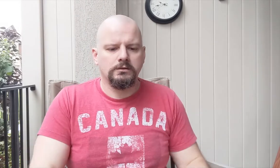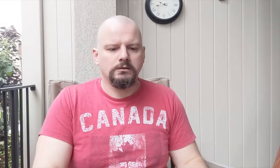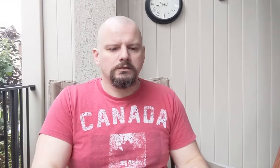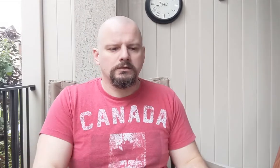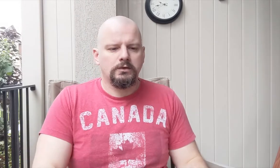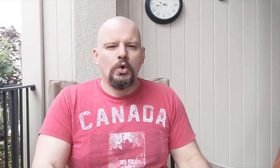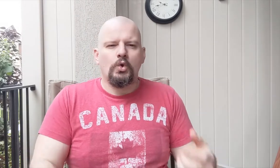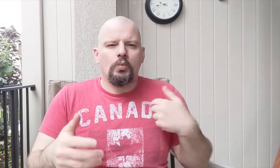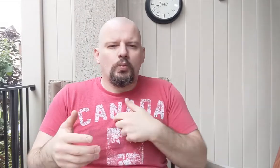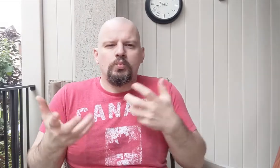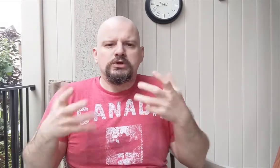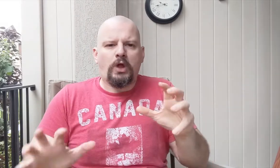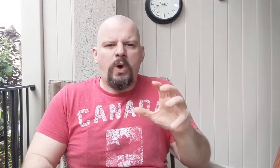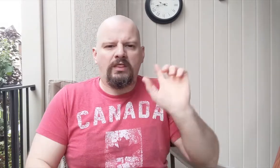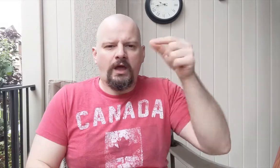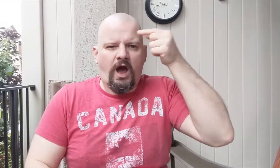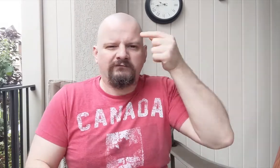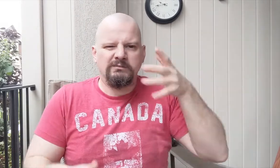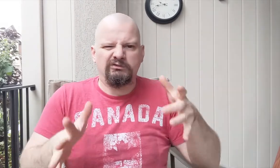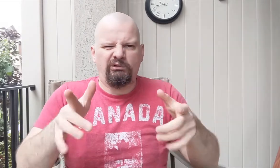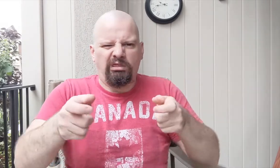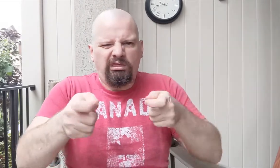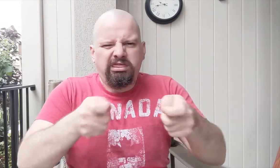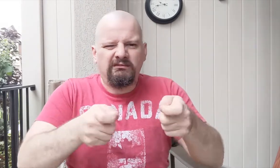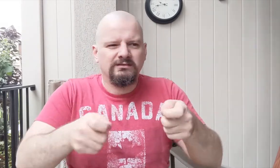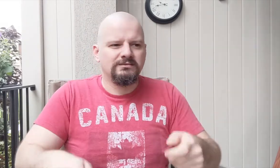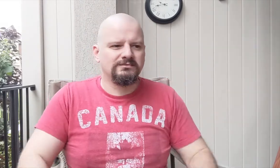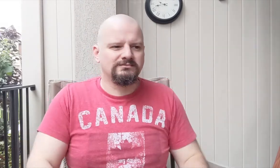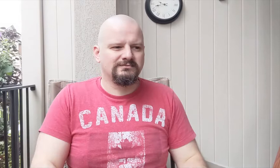We don't want the government to overly regulate.